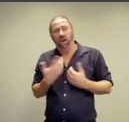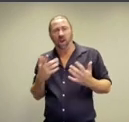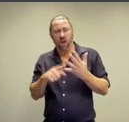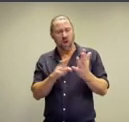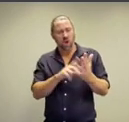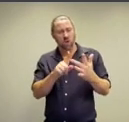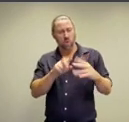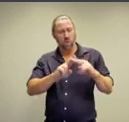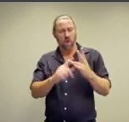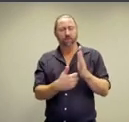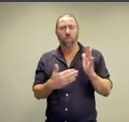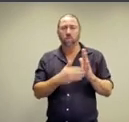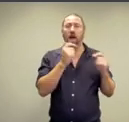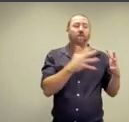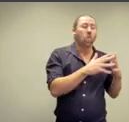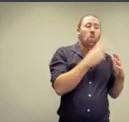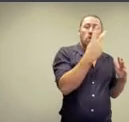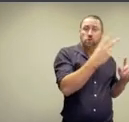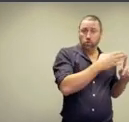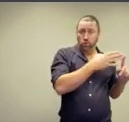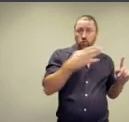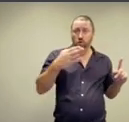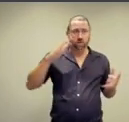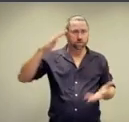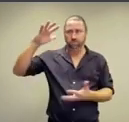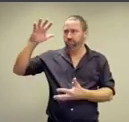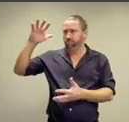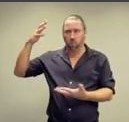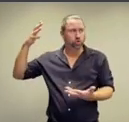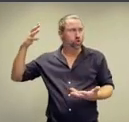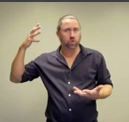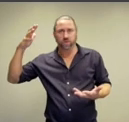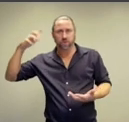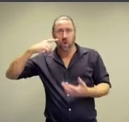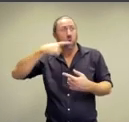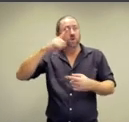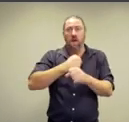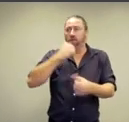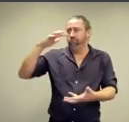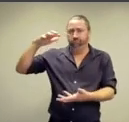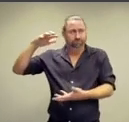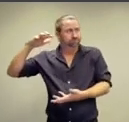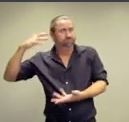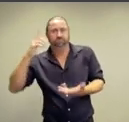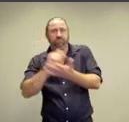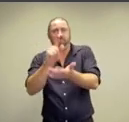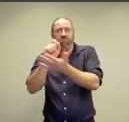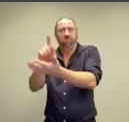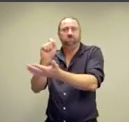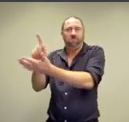general uniform as well and following World War II, there was a huge surplus supply of them